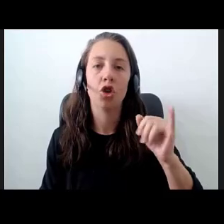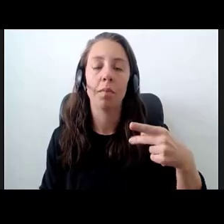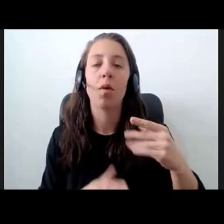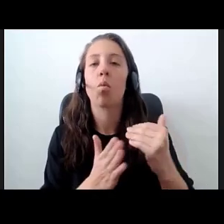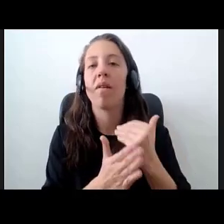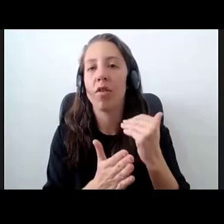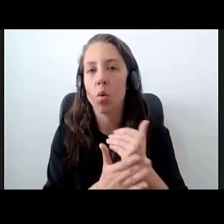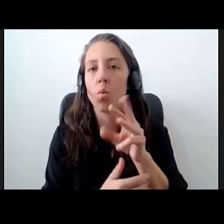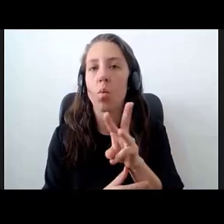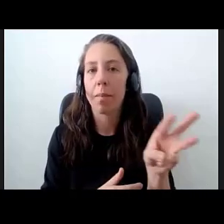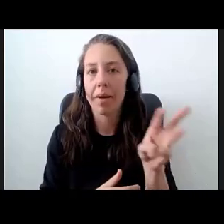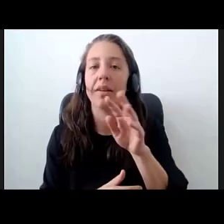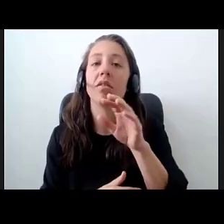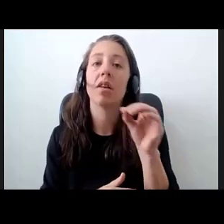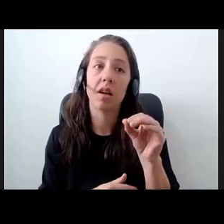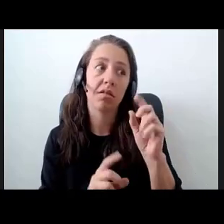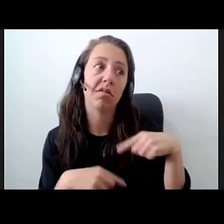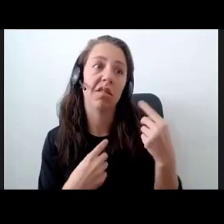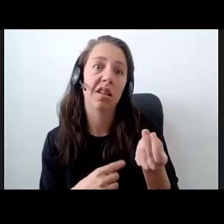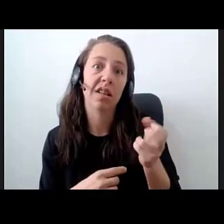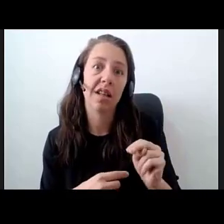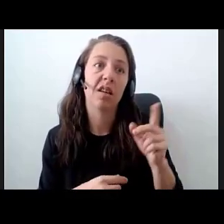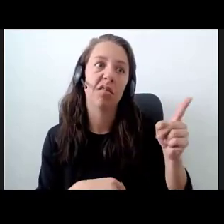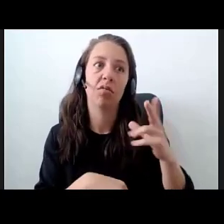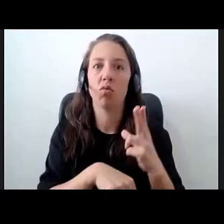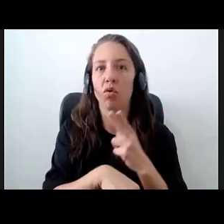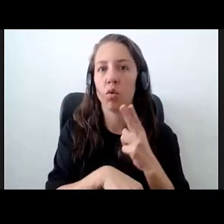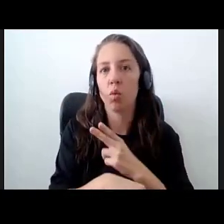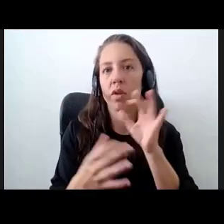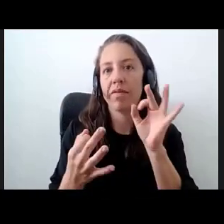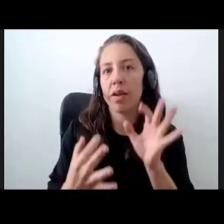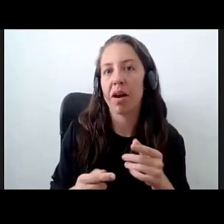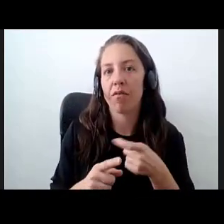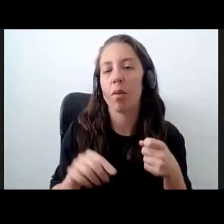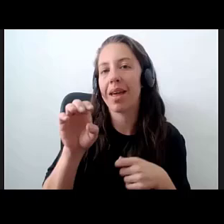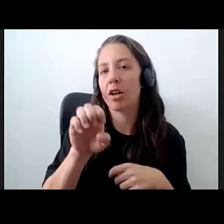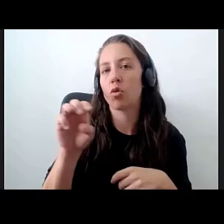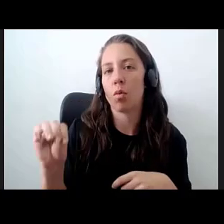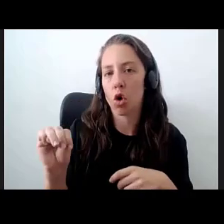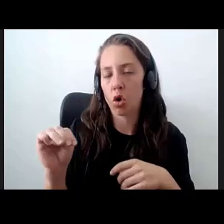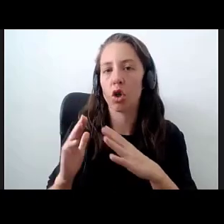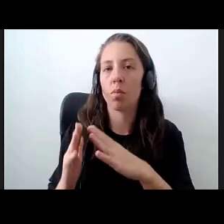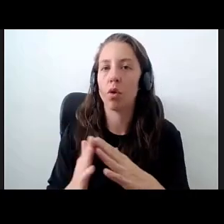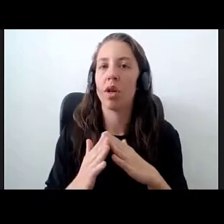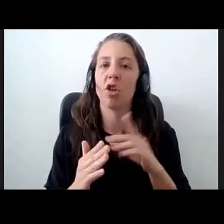input from the extramural community to revise the application and the review criteria